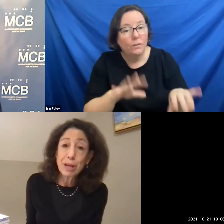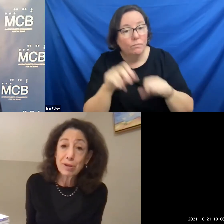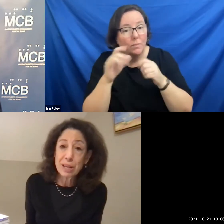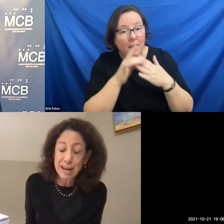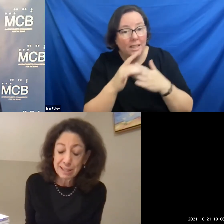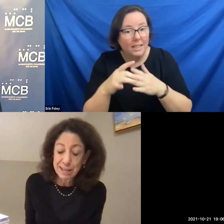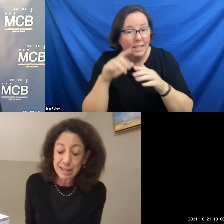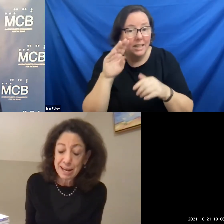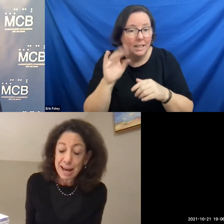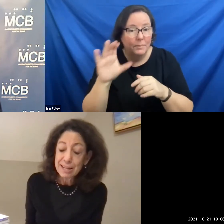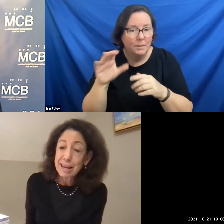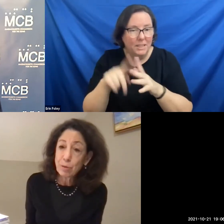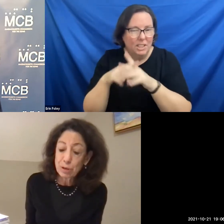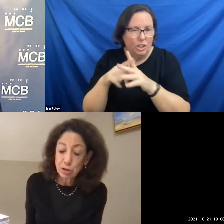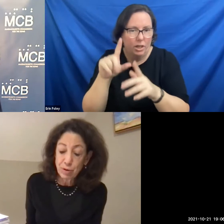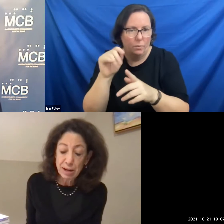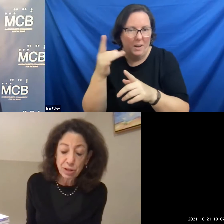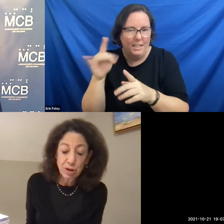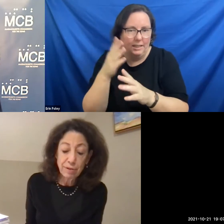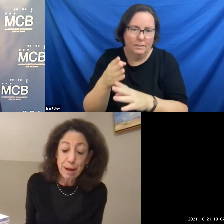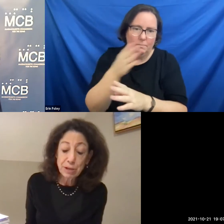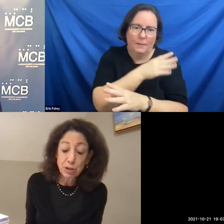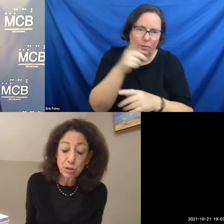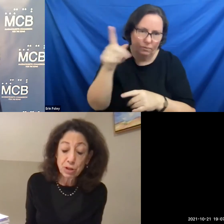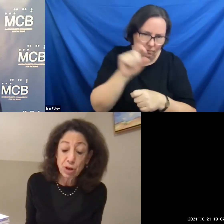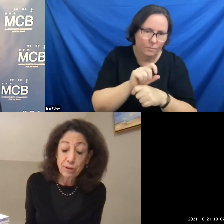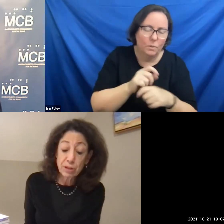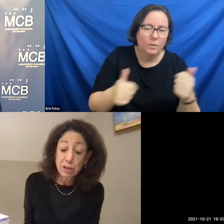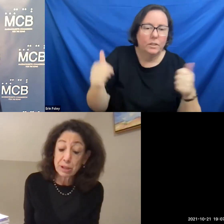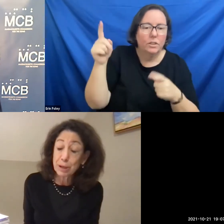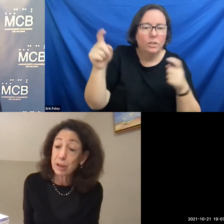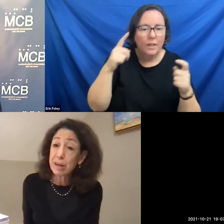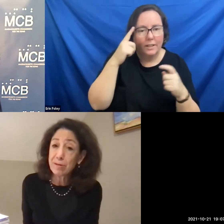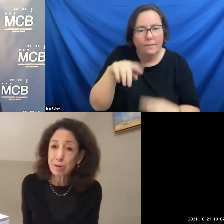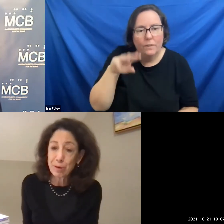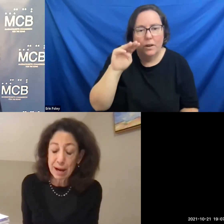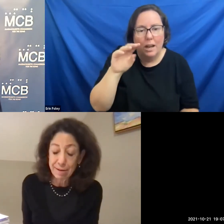2018 David was director of the Massachusetts office on disability for three and a half